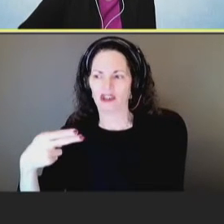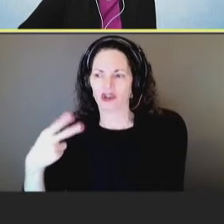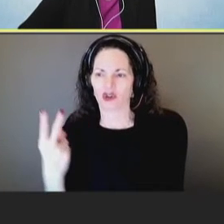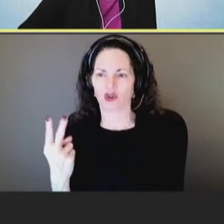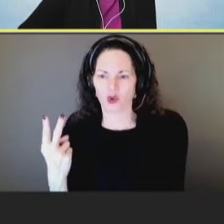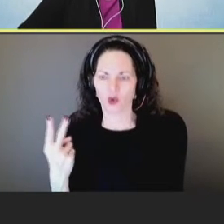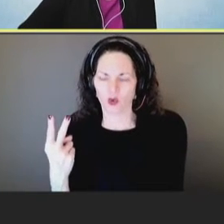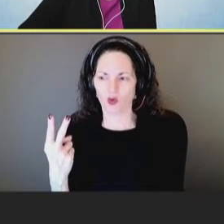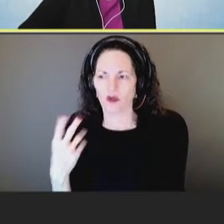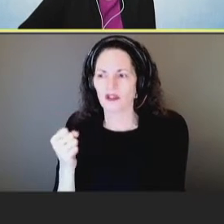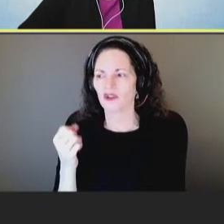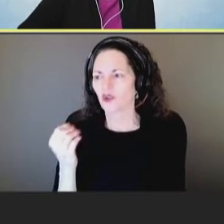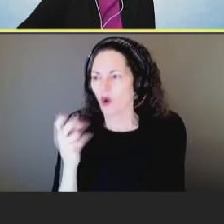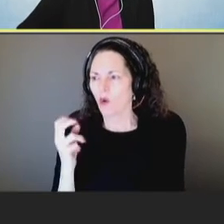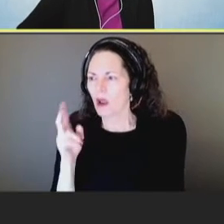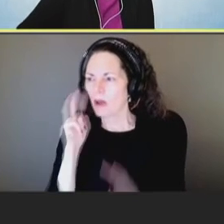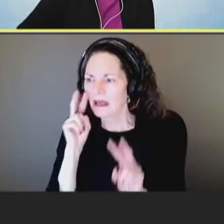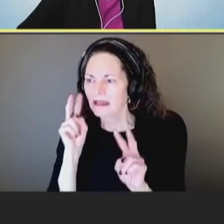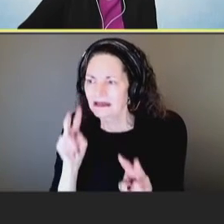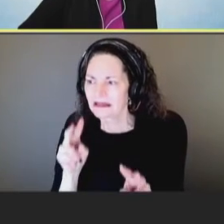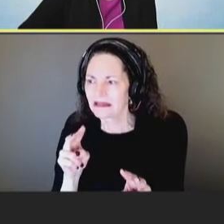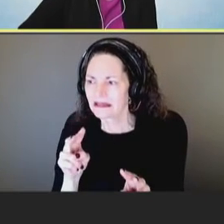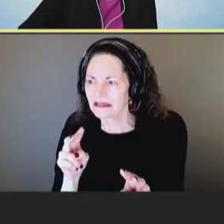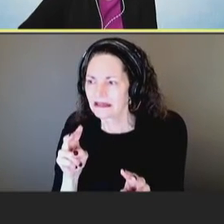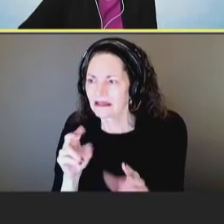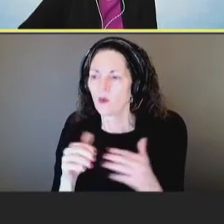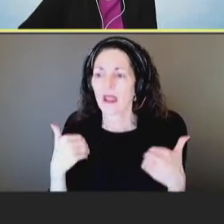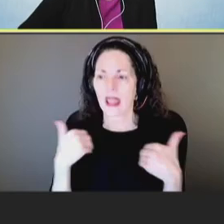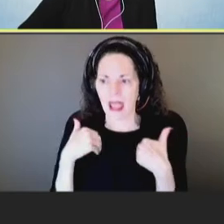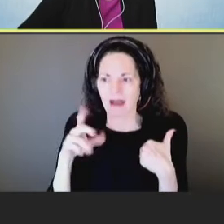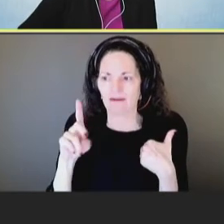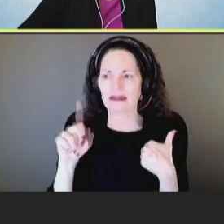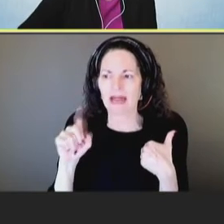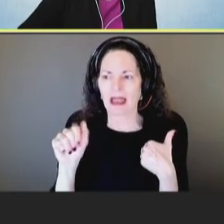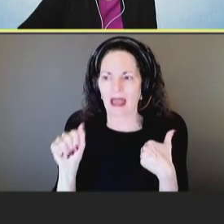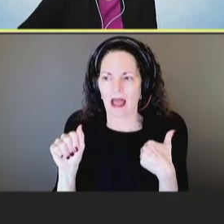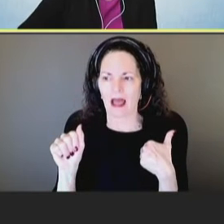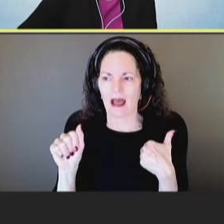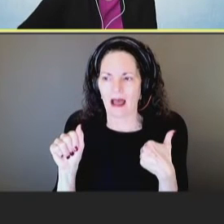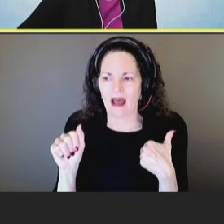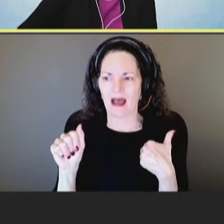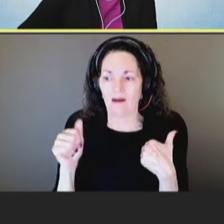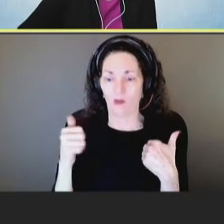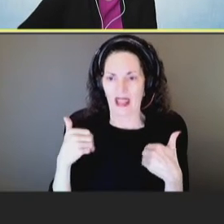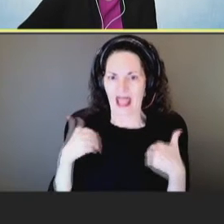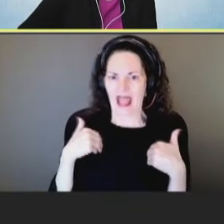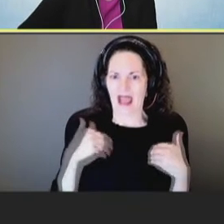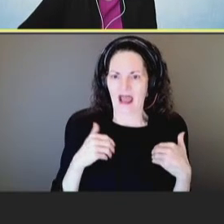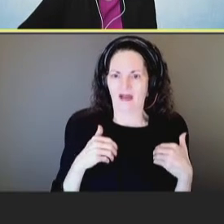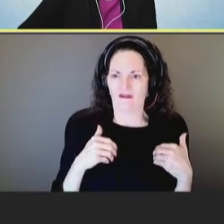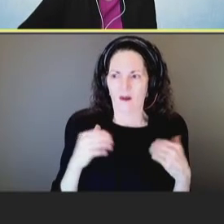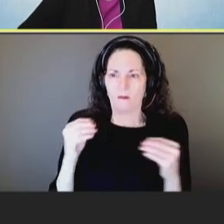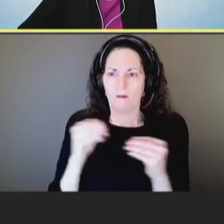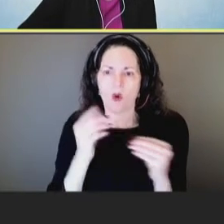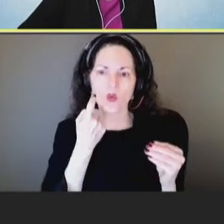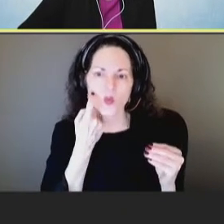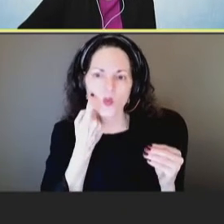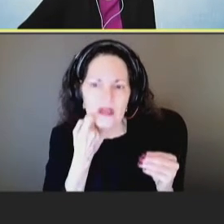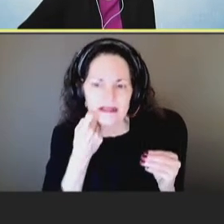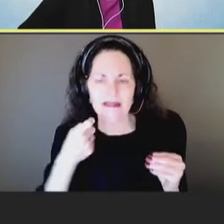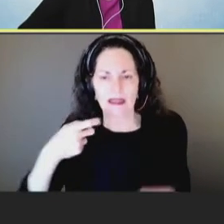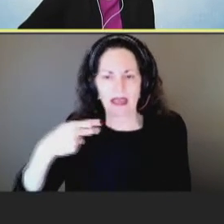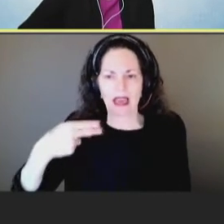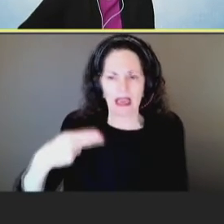forward to make sure that we have data that exists for a more recent H2 strain that is circulating in